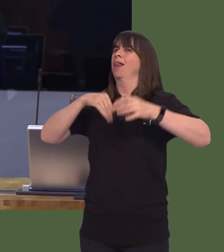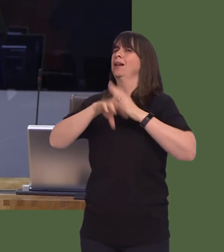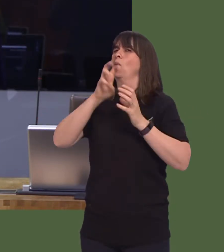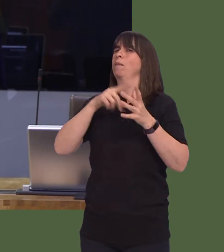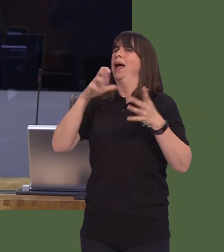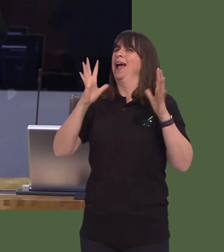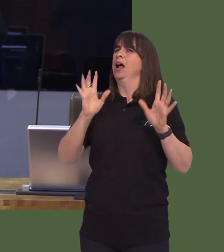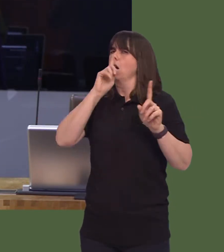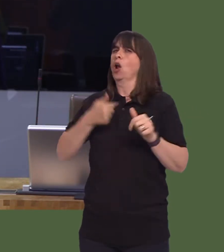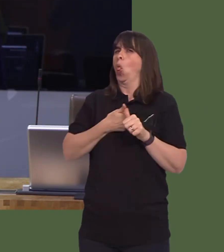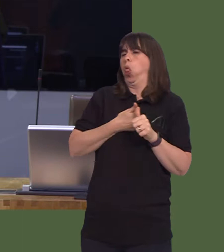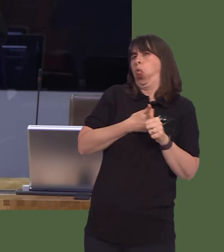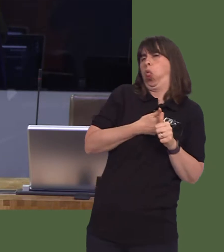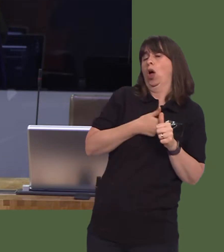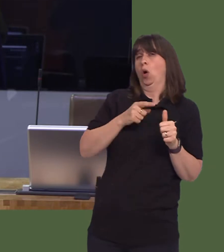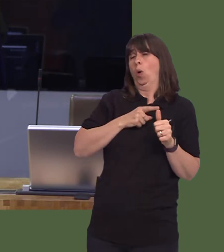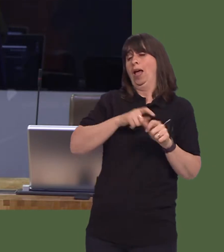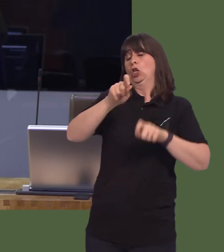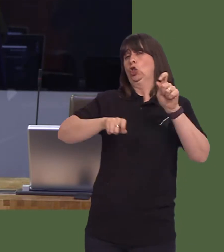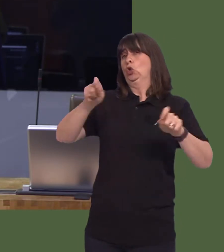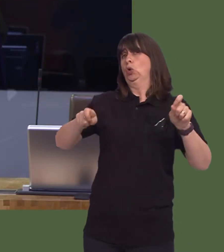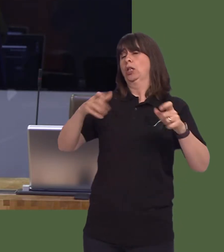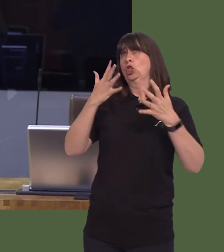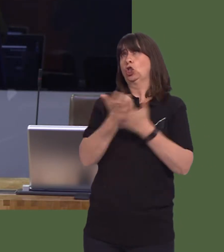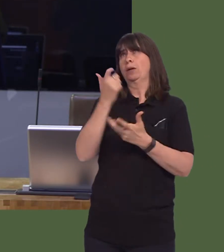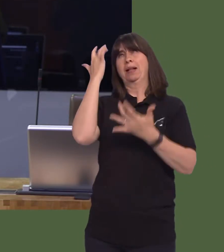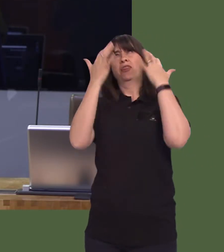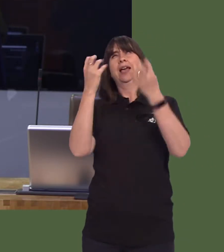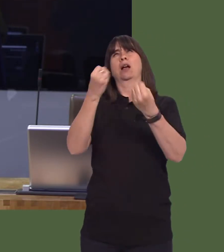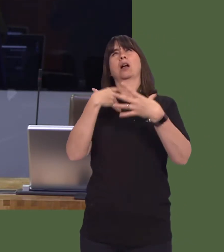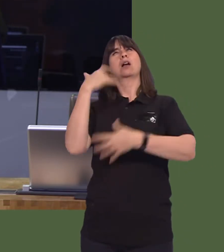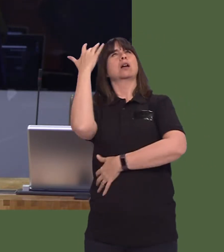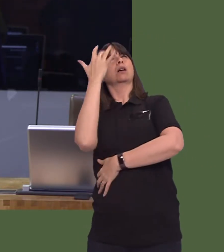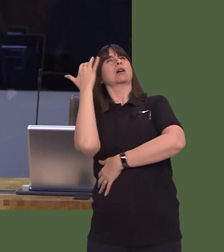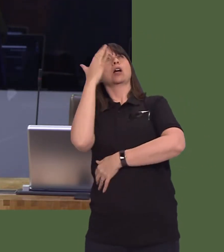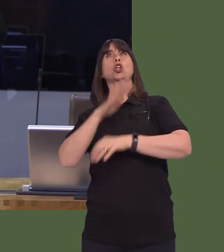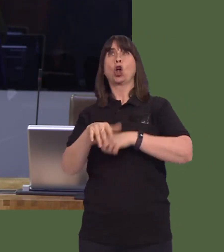and it teaches students how to think critically about issues, rather than just to swallow what they're told?